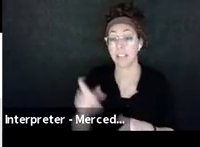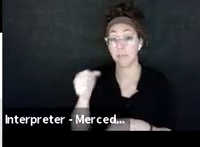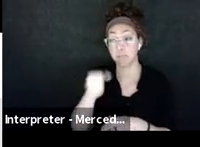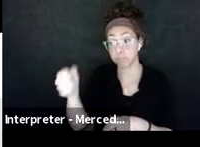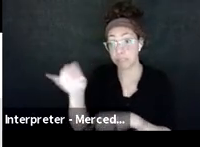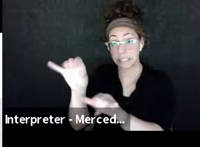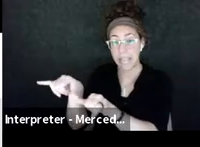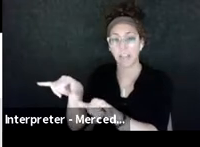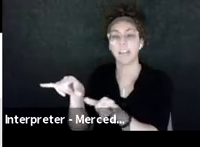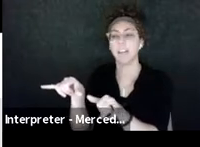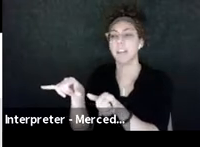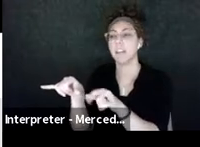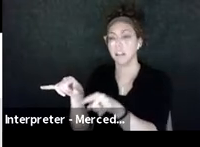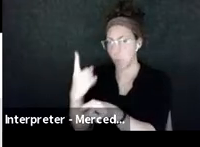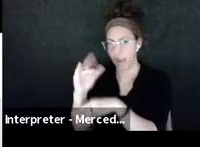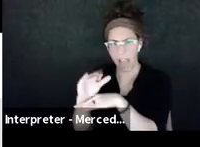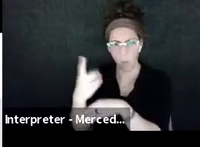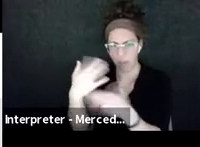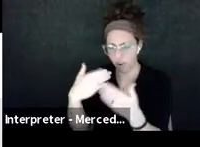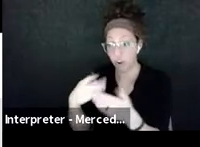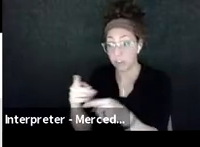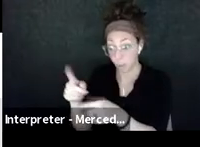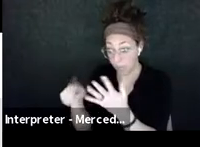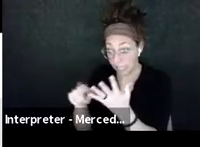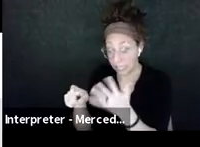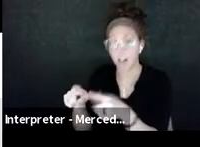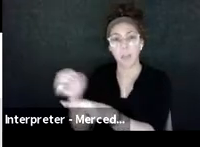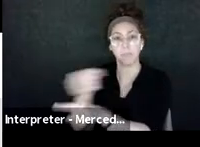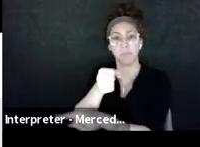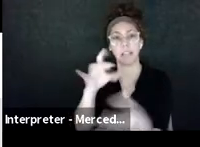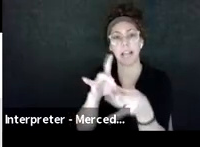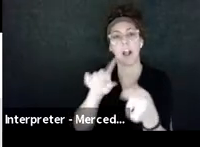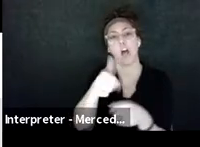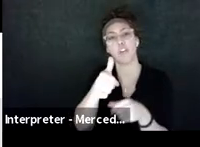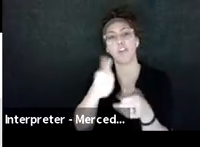maria.rodriguez: Bet, at least for that one night. Once you enter any of the cheer centers, you can stay there for up to 90 days.